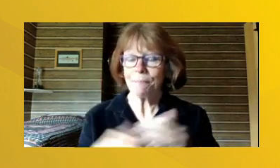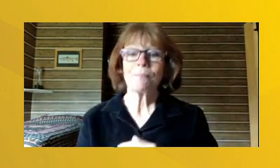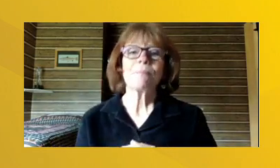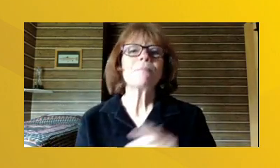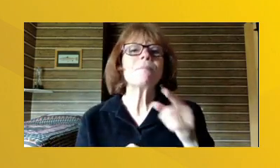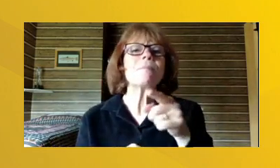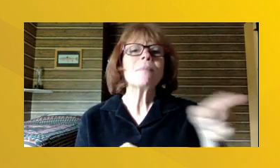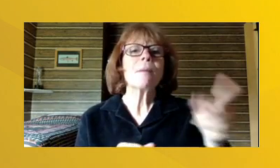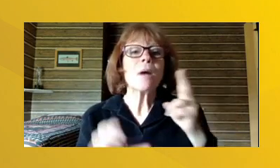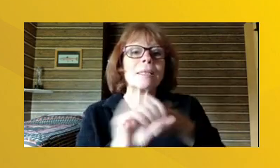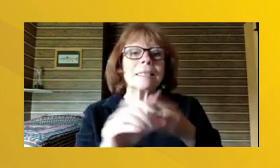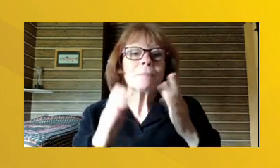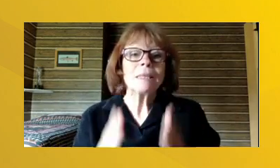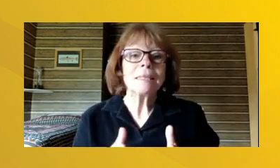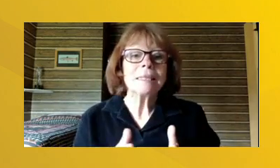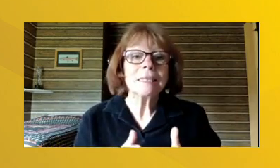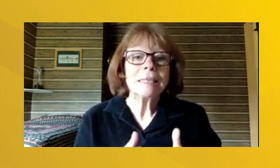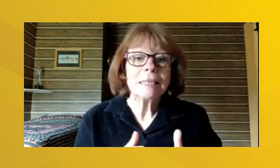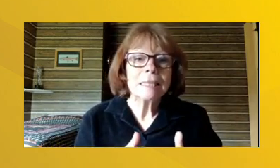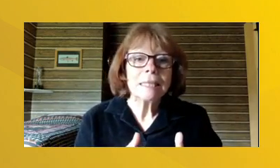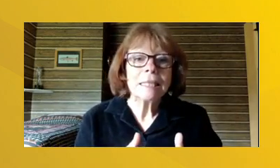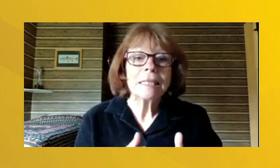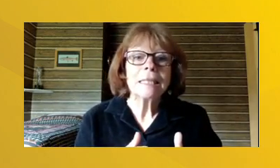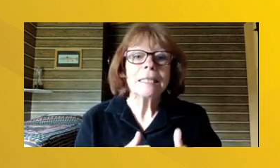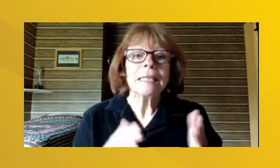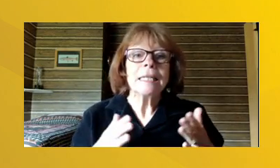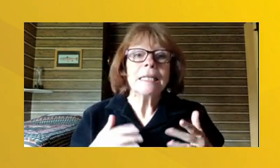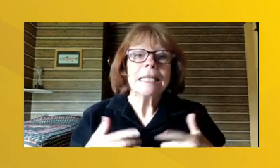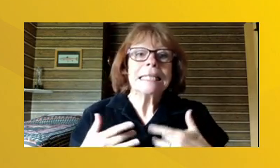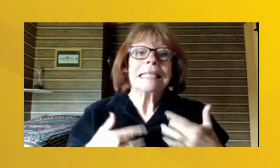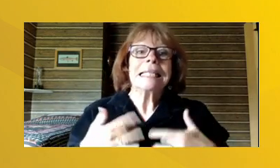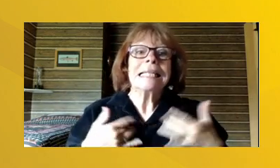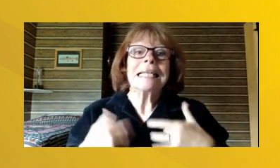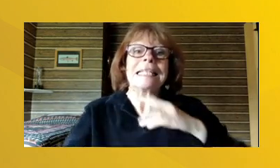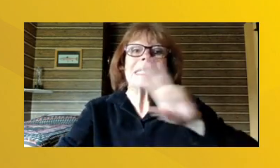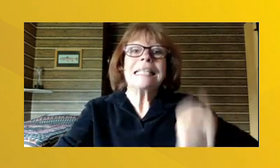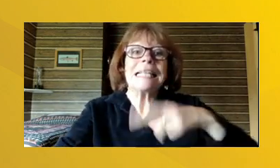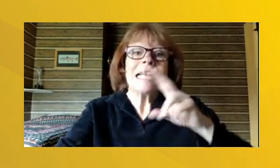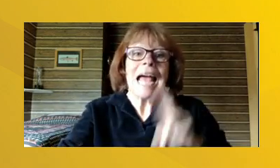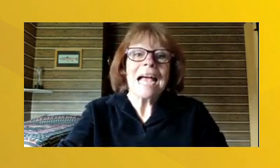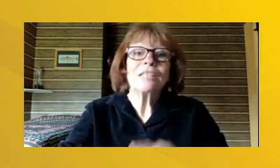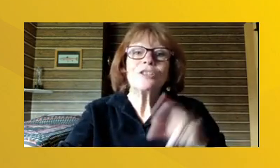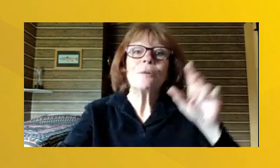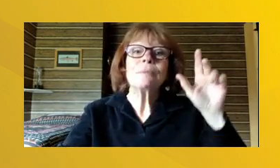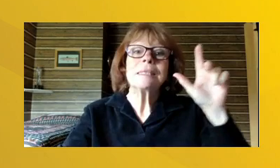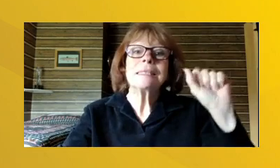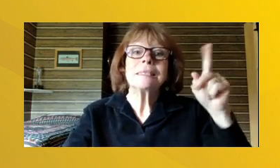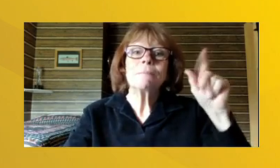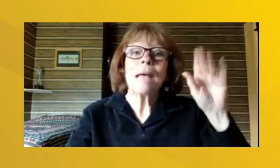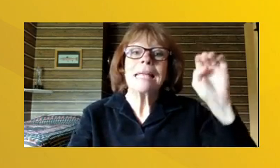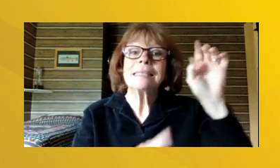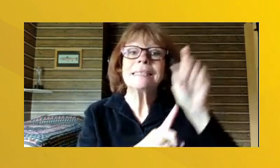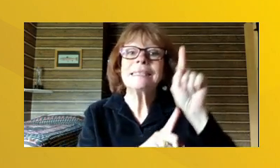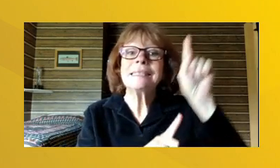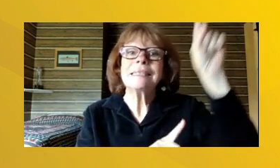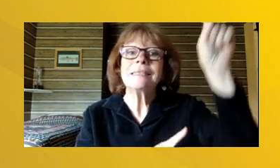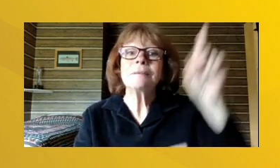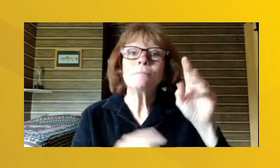Ann Caspari at the National Air and Space Museum. Hi, Ann.